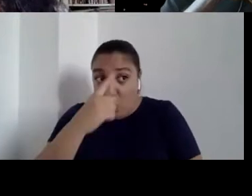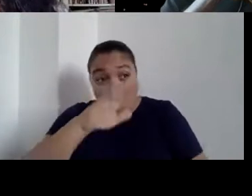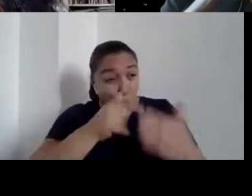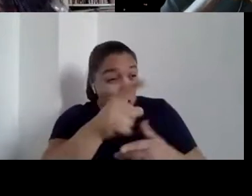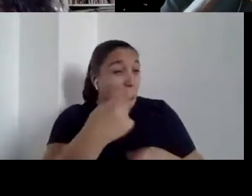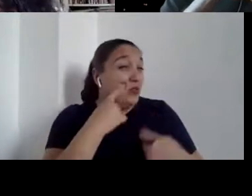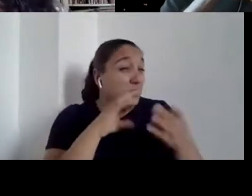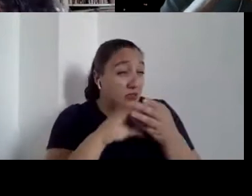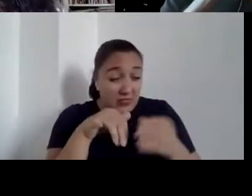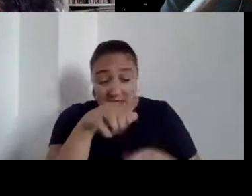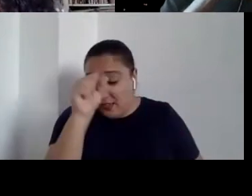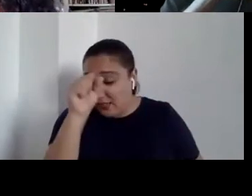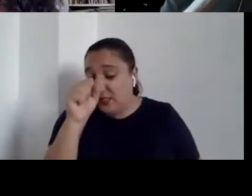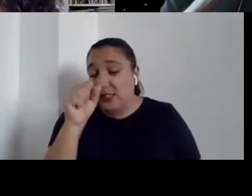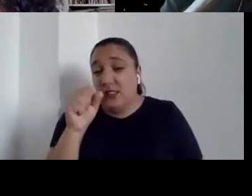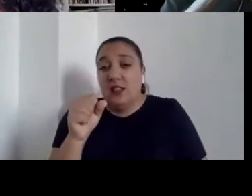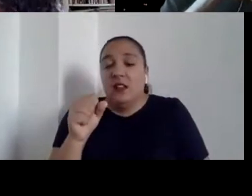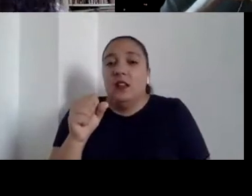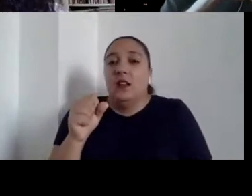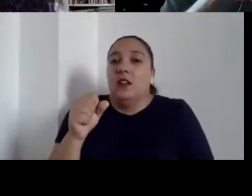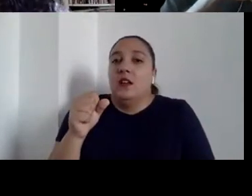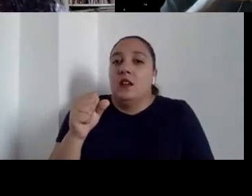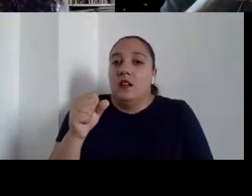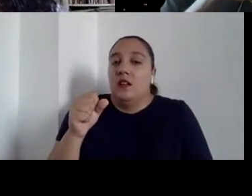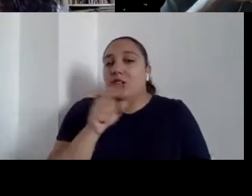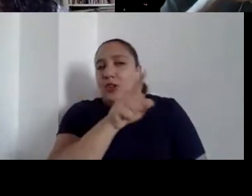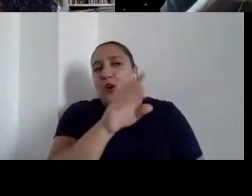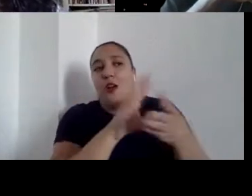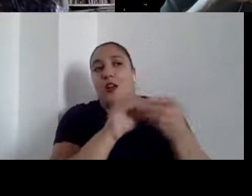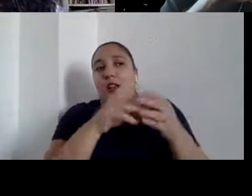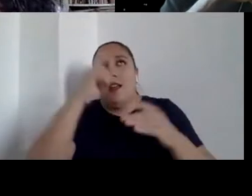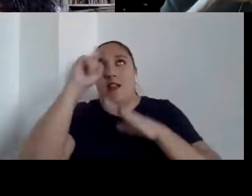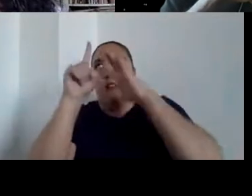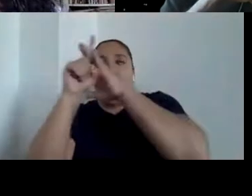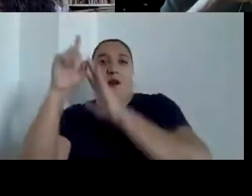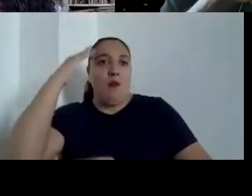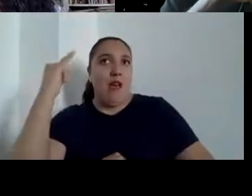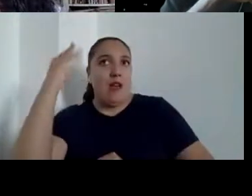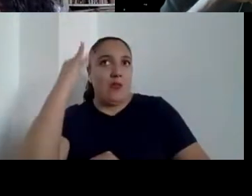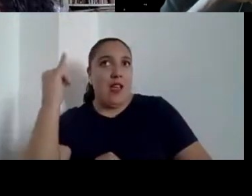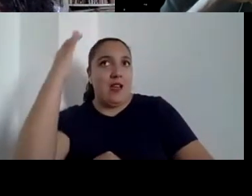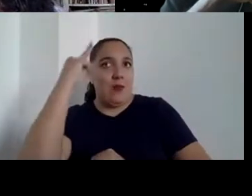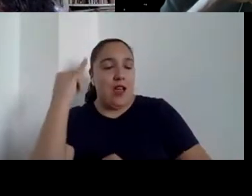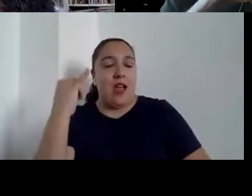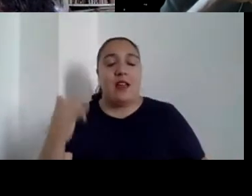that. My why comes a lot of that, Ashley, my why is always, you don't have to use technology.